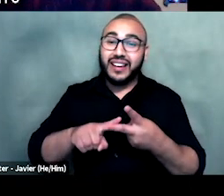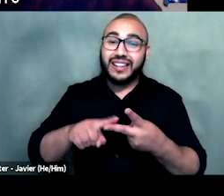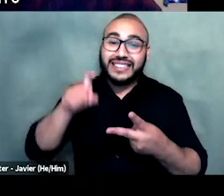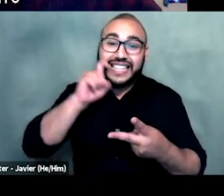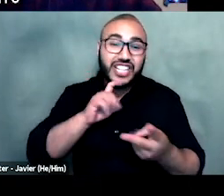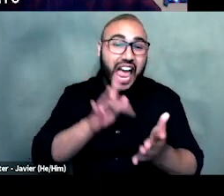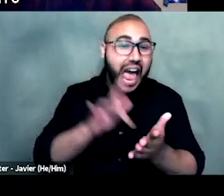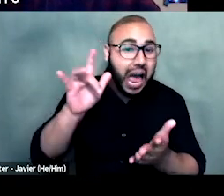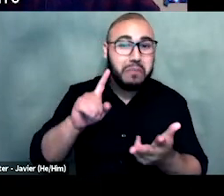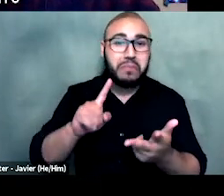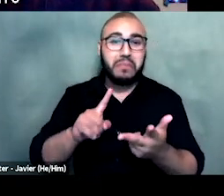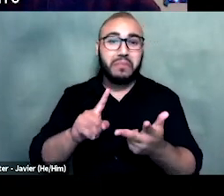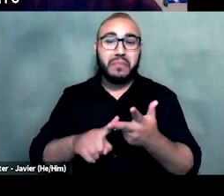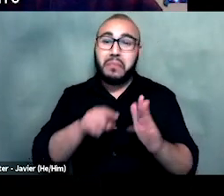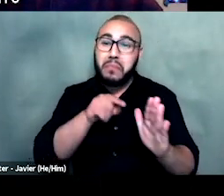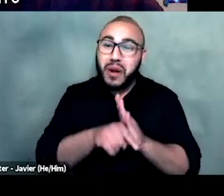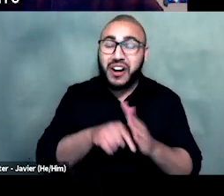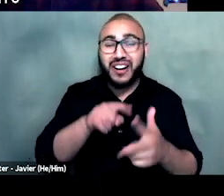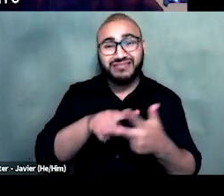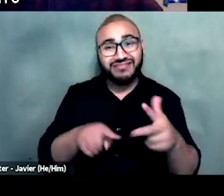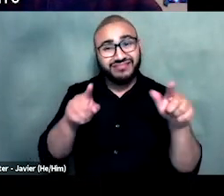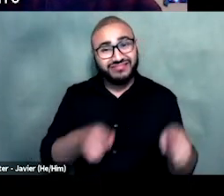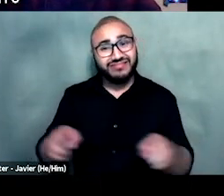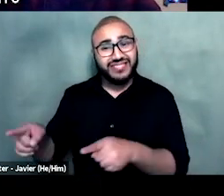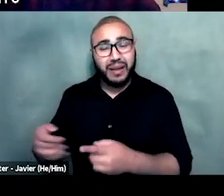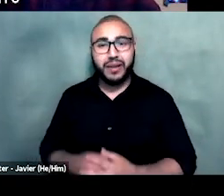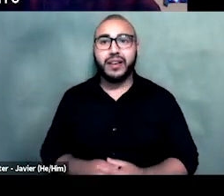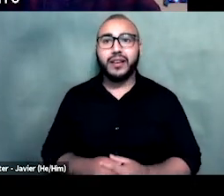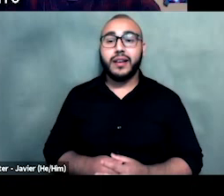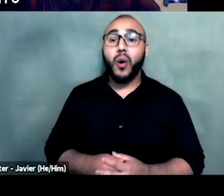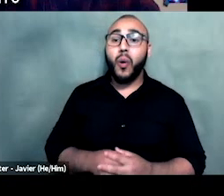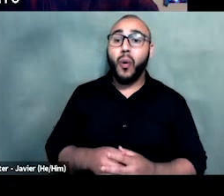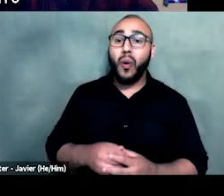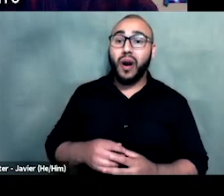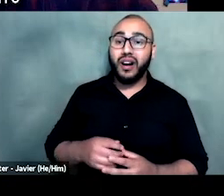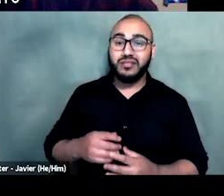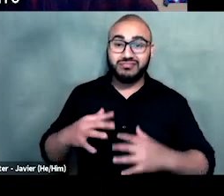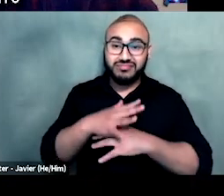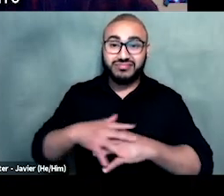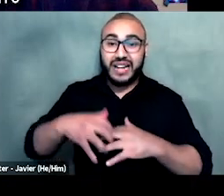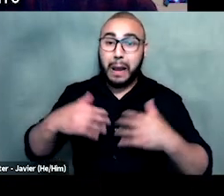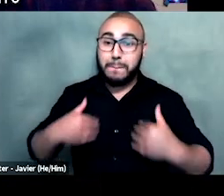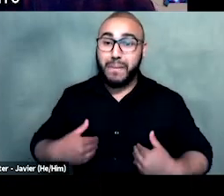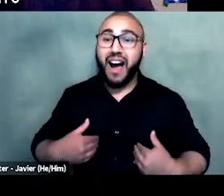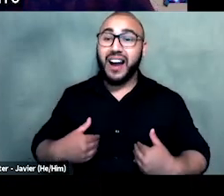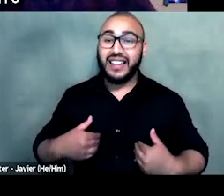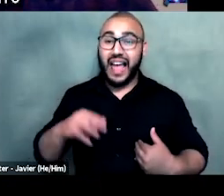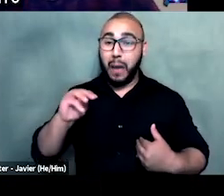discuss that here in a second. The mutilation of Indian bodies was very, very commonplace.